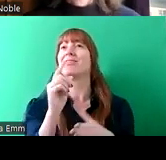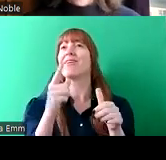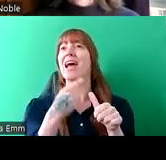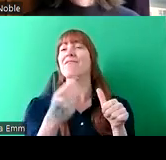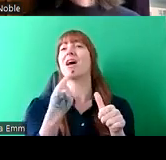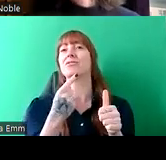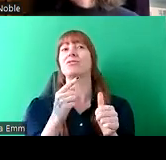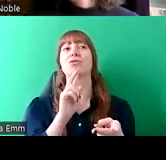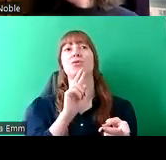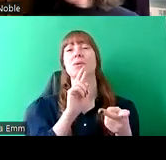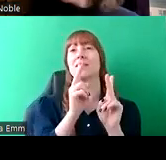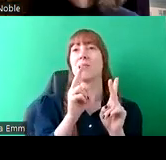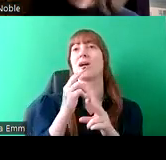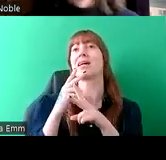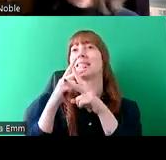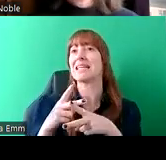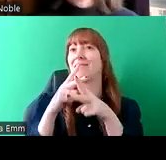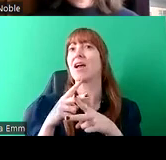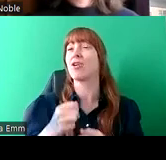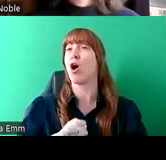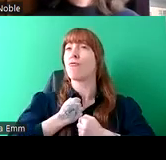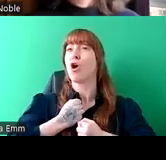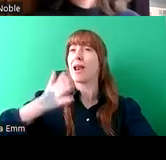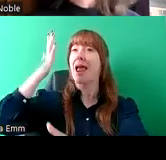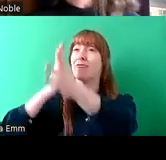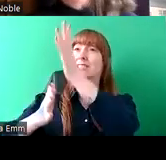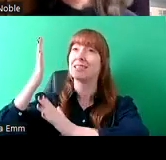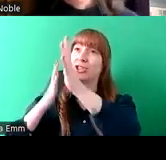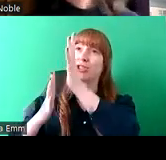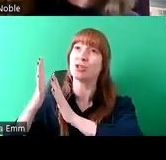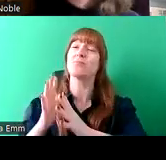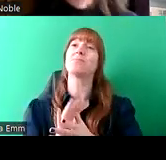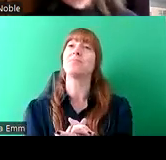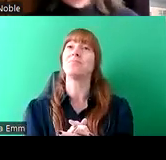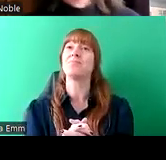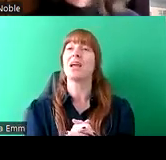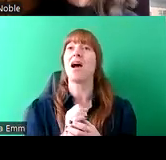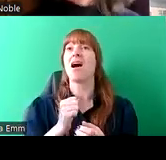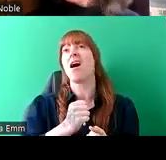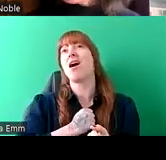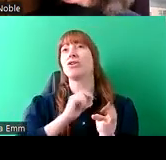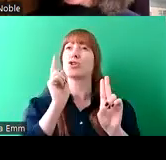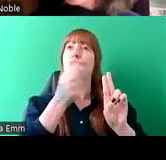safeguard, and share our own heritage, and our slogan for that was 'look back, to move forward';